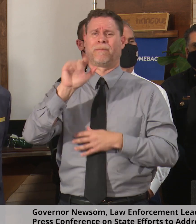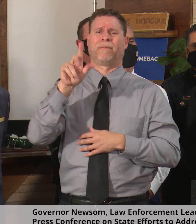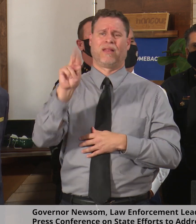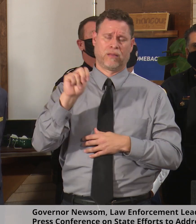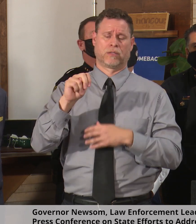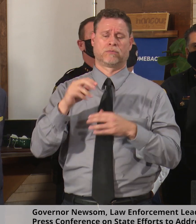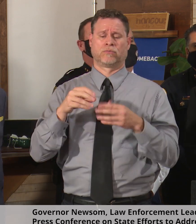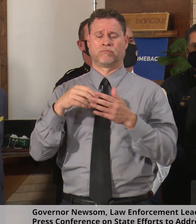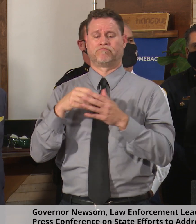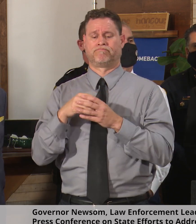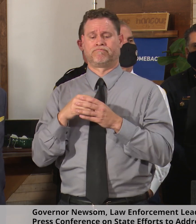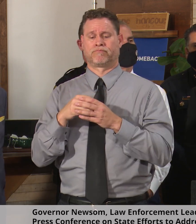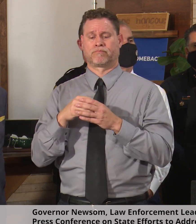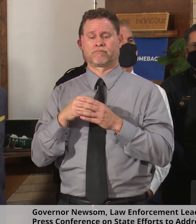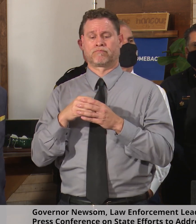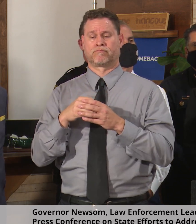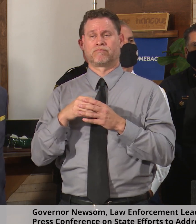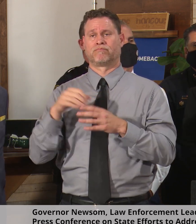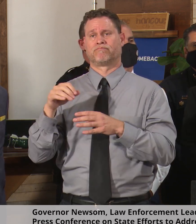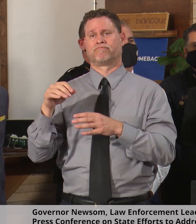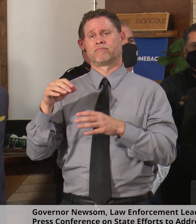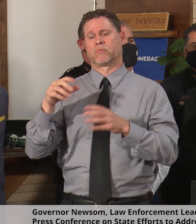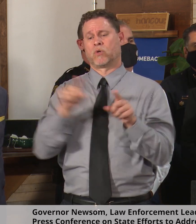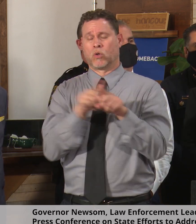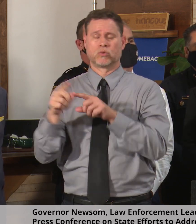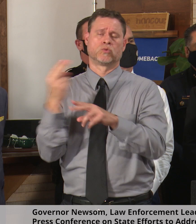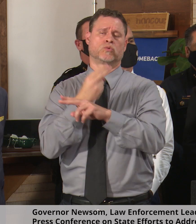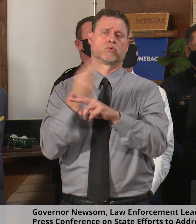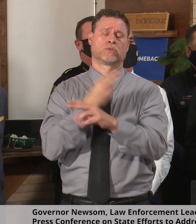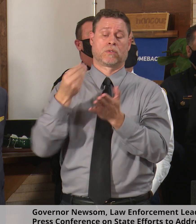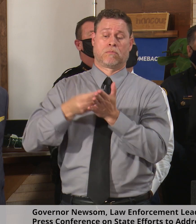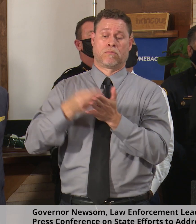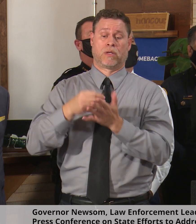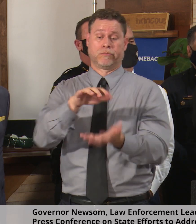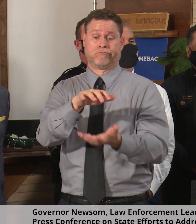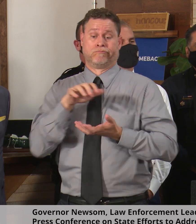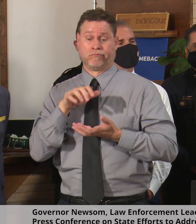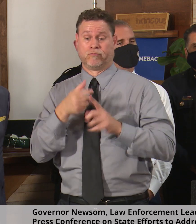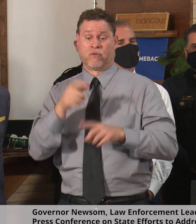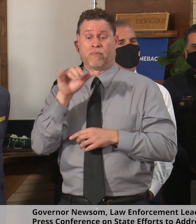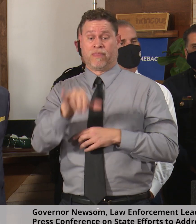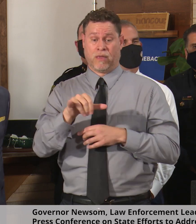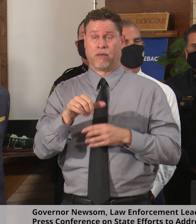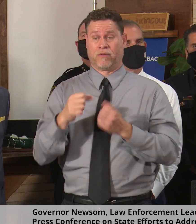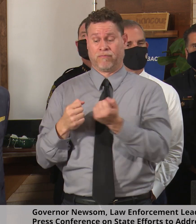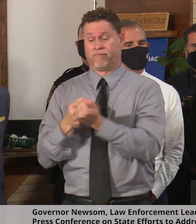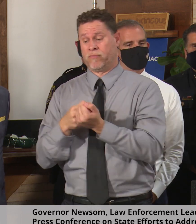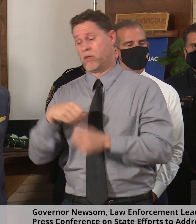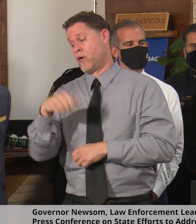that often uses the illicit proceeds that they get from that to fund other crimes. Some of the